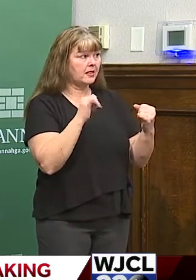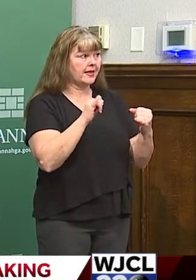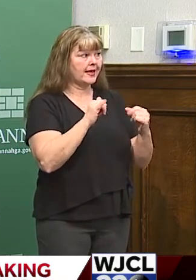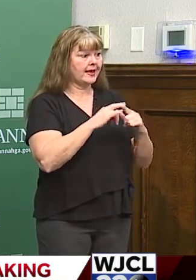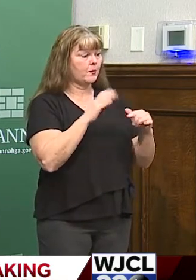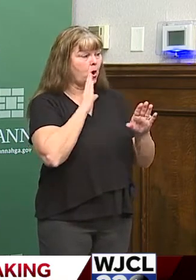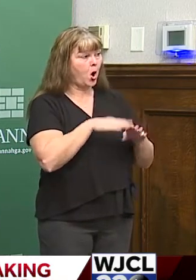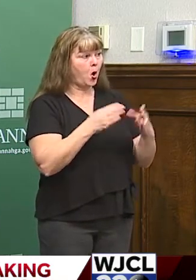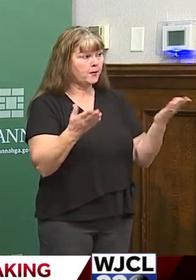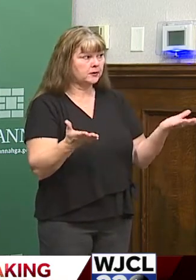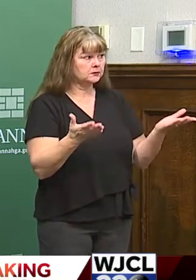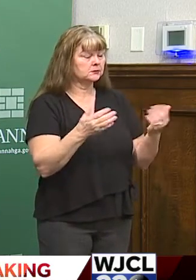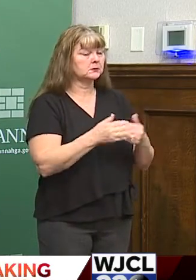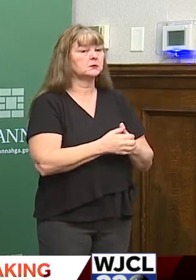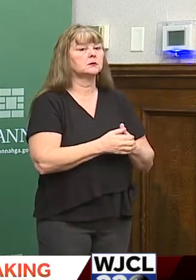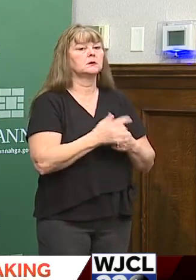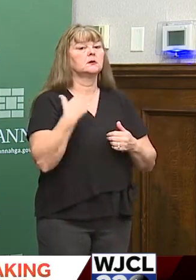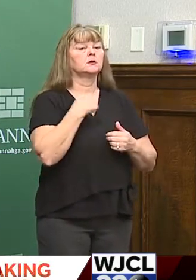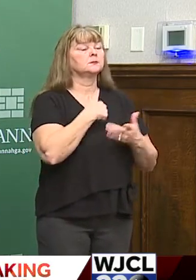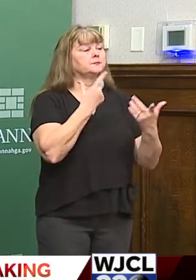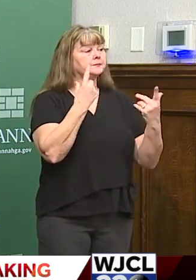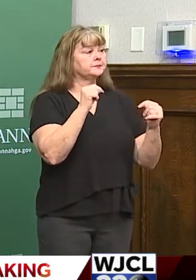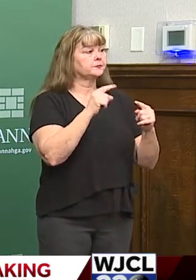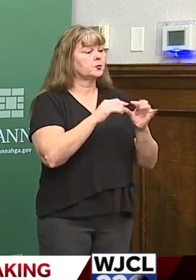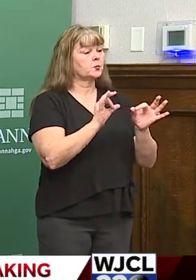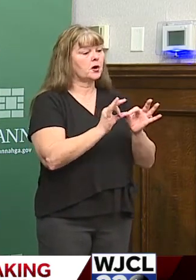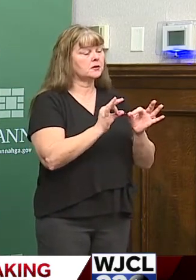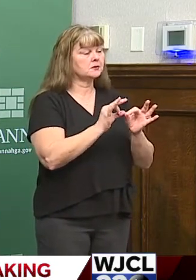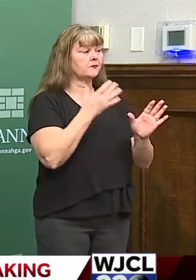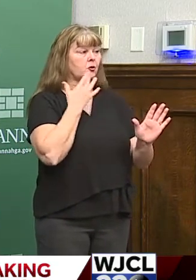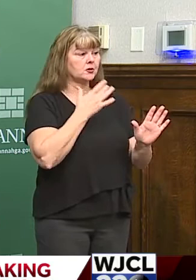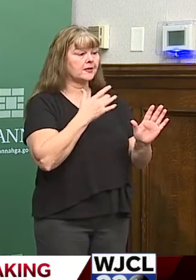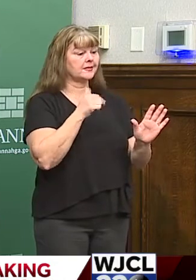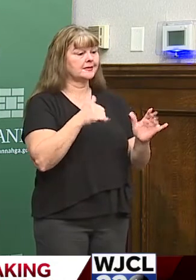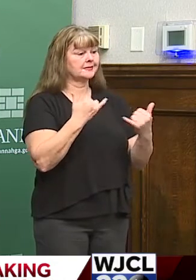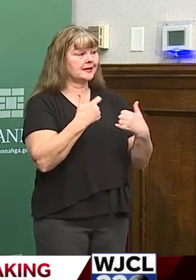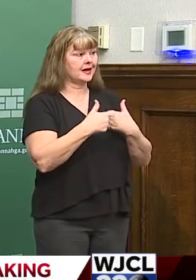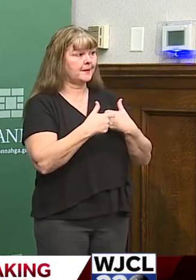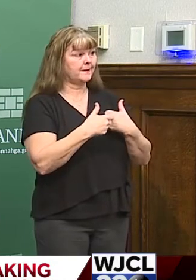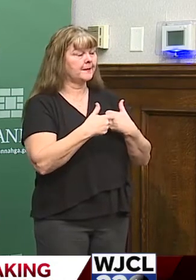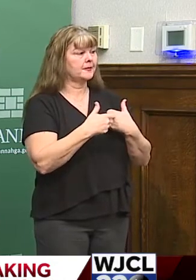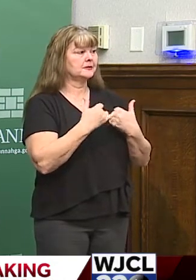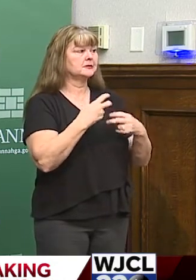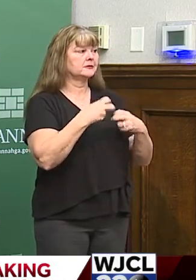AND THE CITY'S OUT OF EXPENSE WILL BE MINIMAL. IS THERE A TIME LINE?